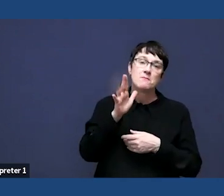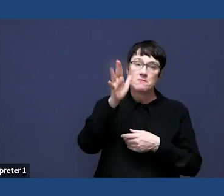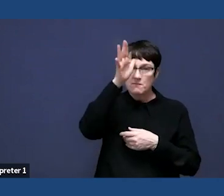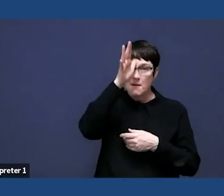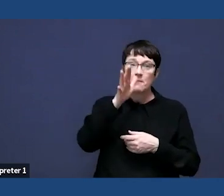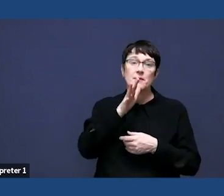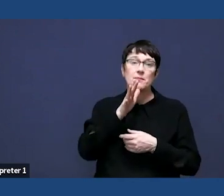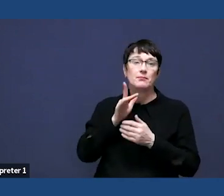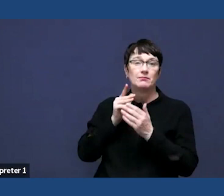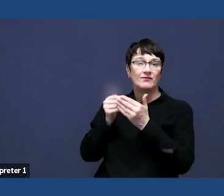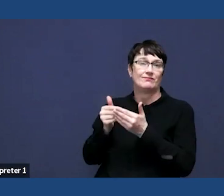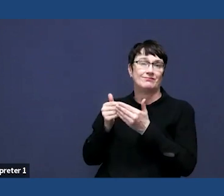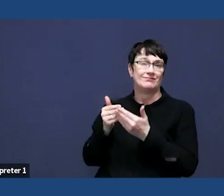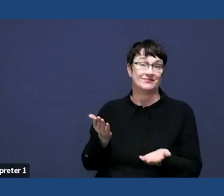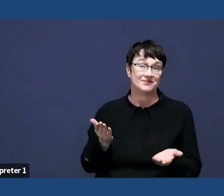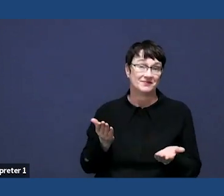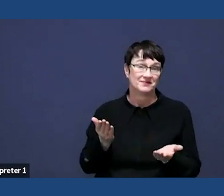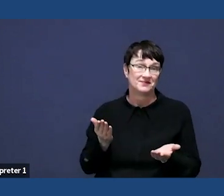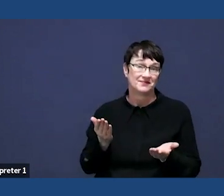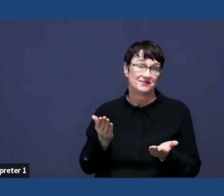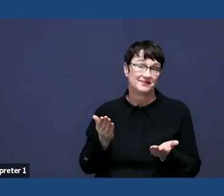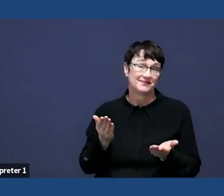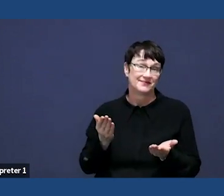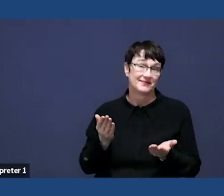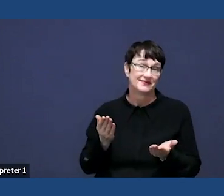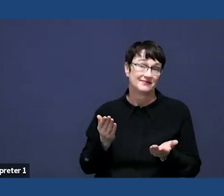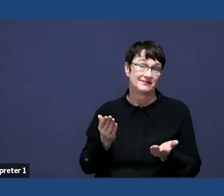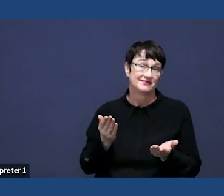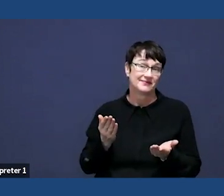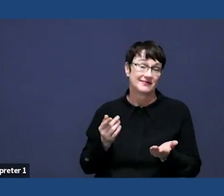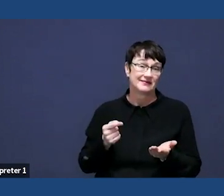This is how do we make a world -- this is our chance.